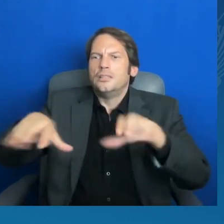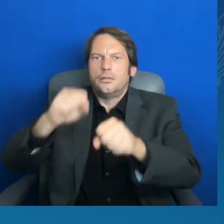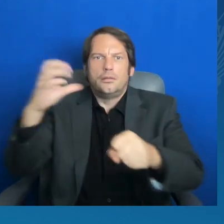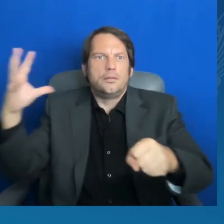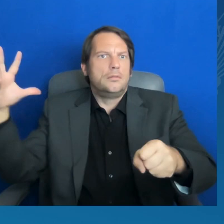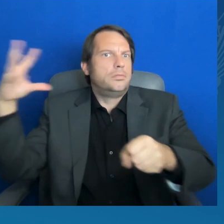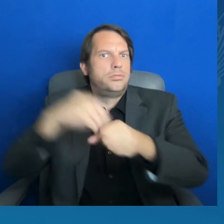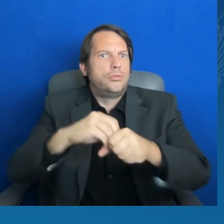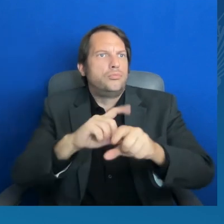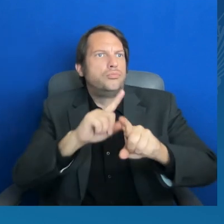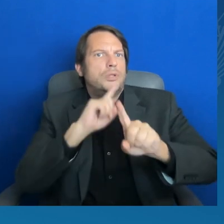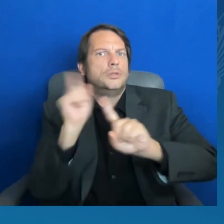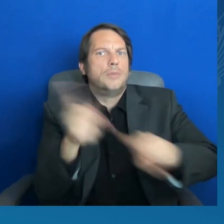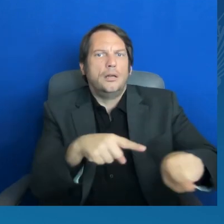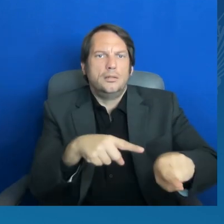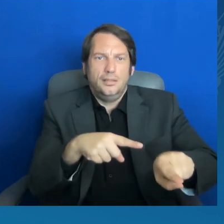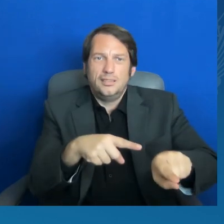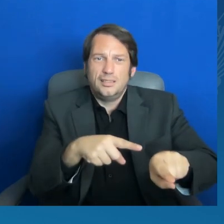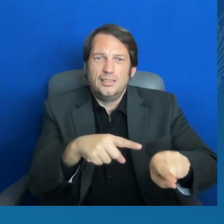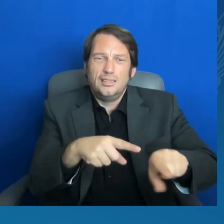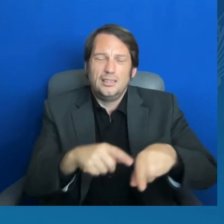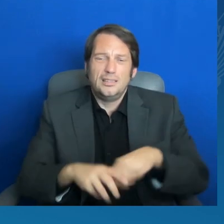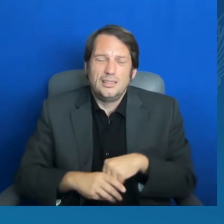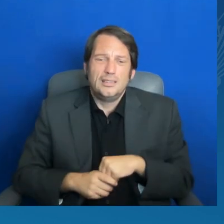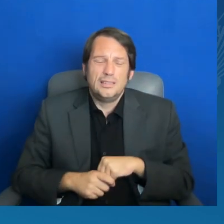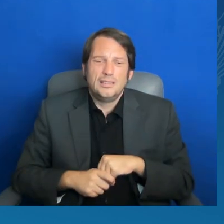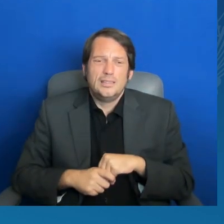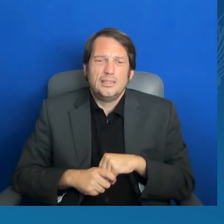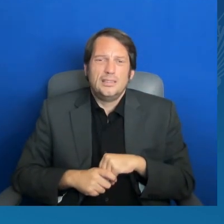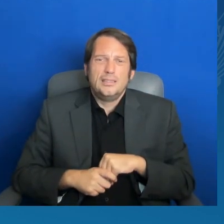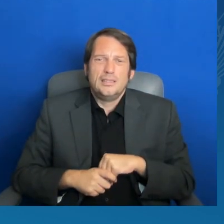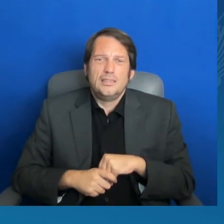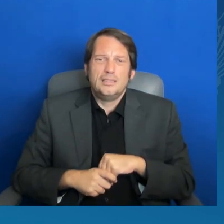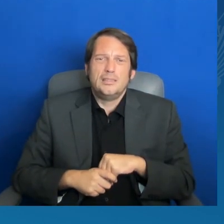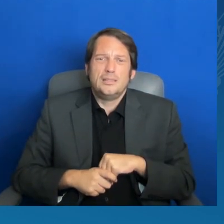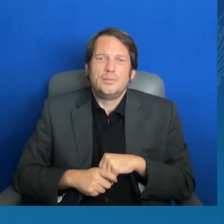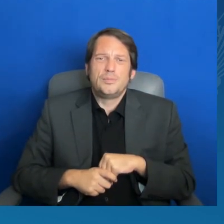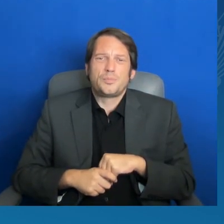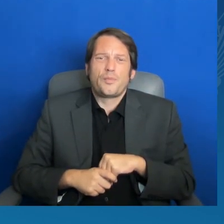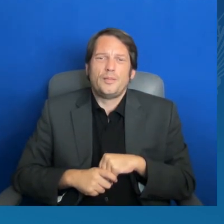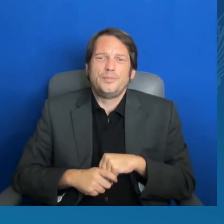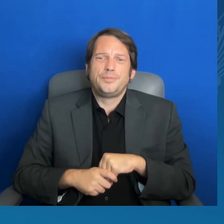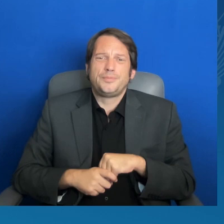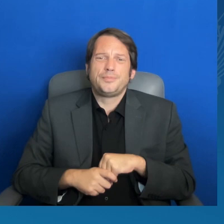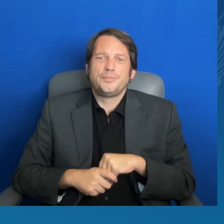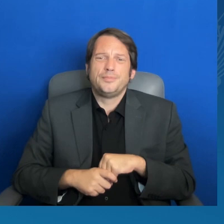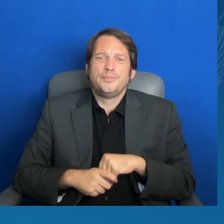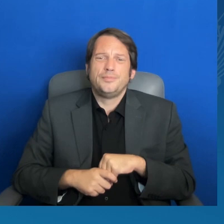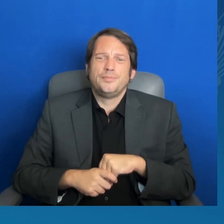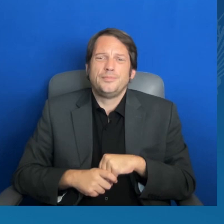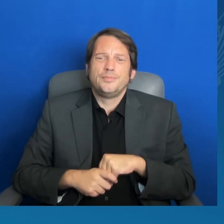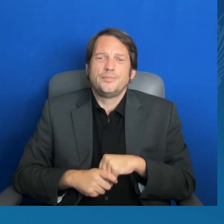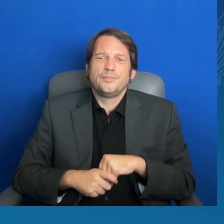on the mental health piece, I don't need to tell, in particular, the young leaders here how real this is.